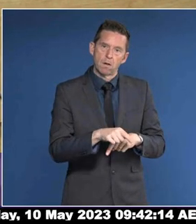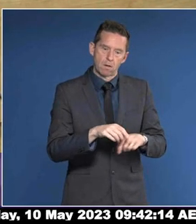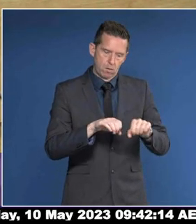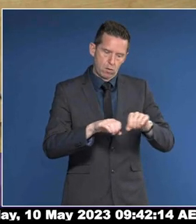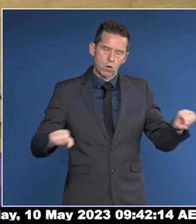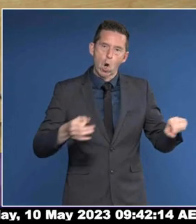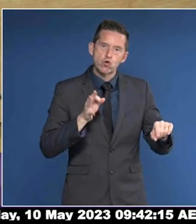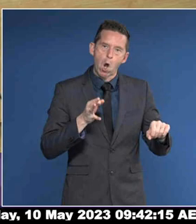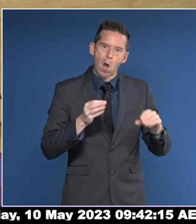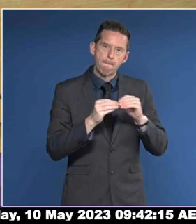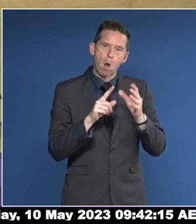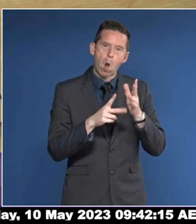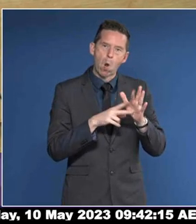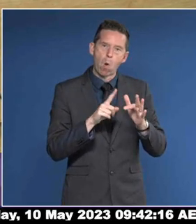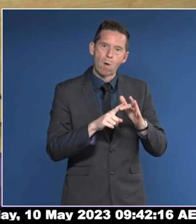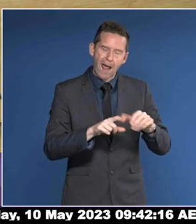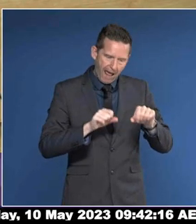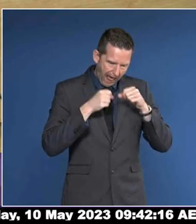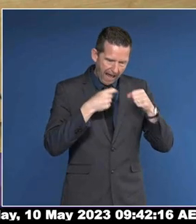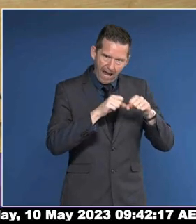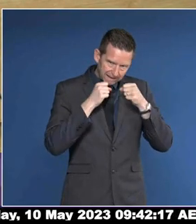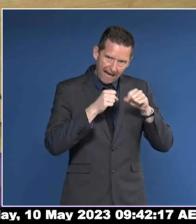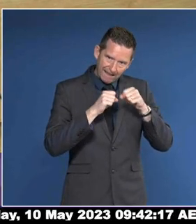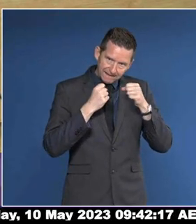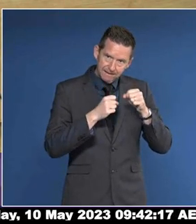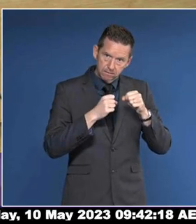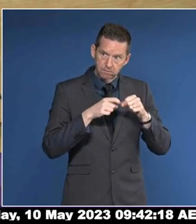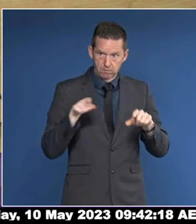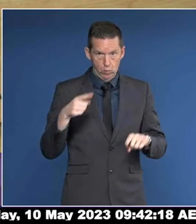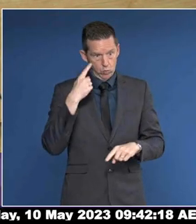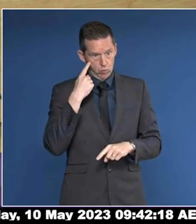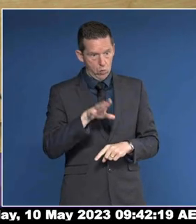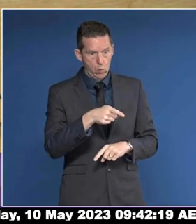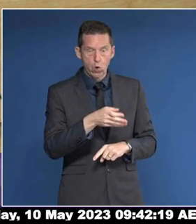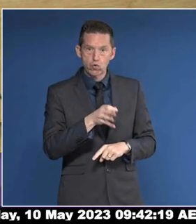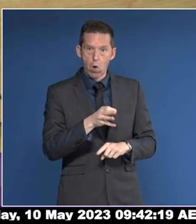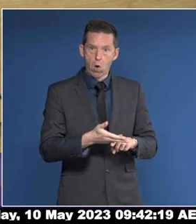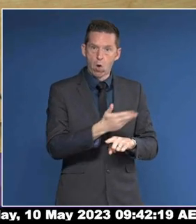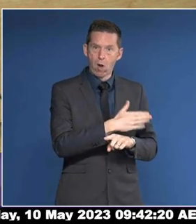which the dog was observed to have been eating at the time of Child Safety's